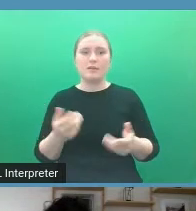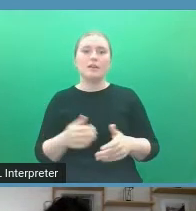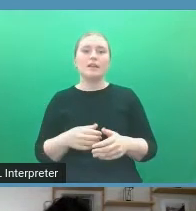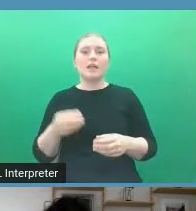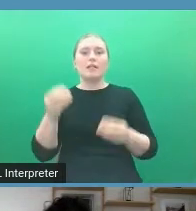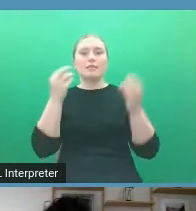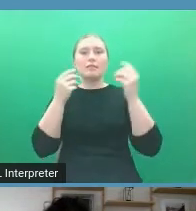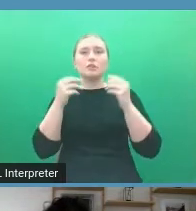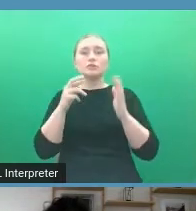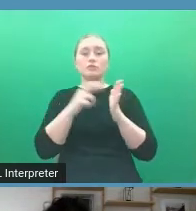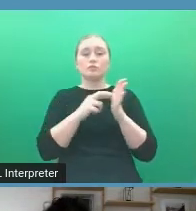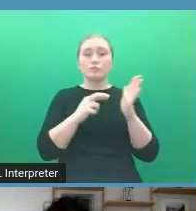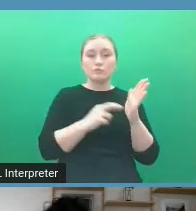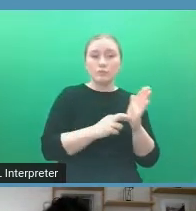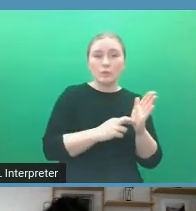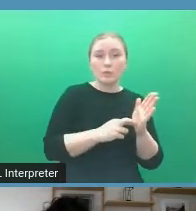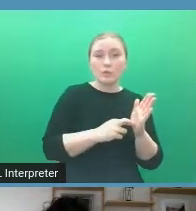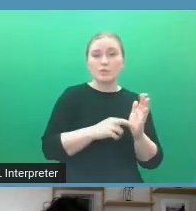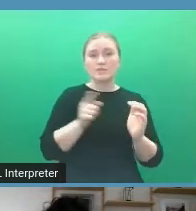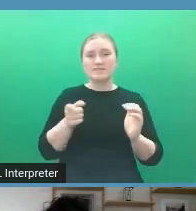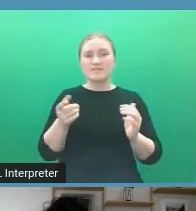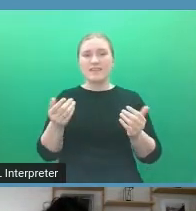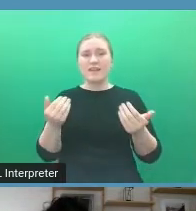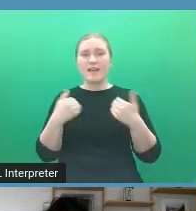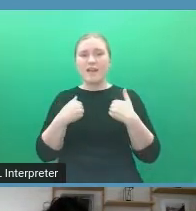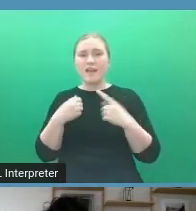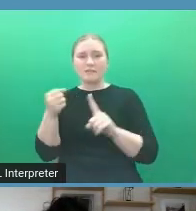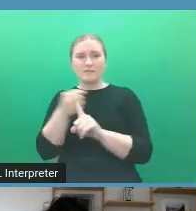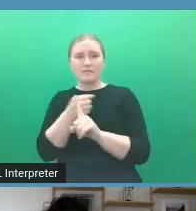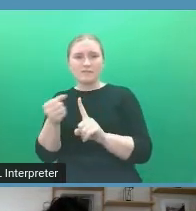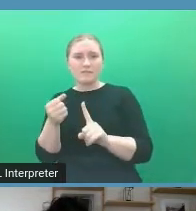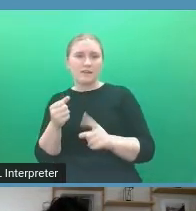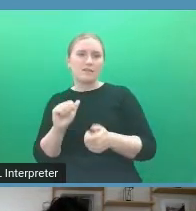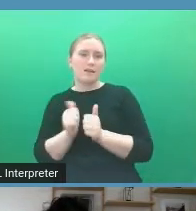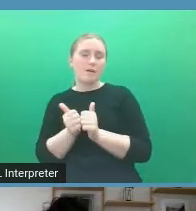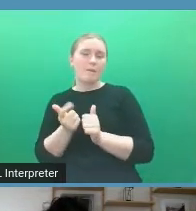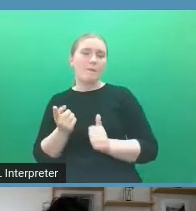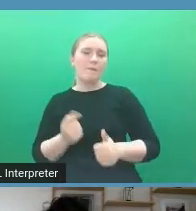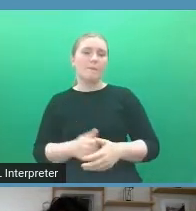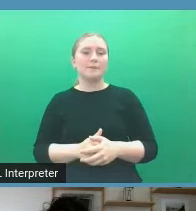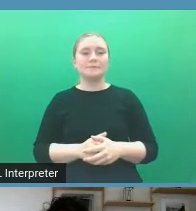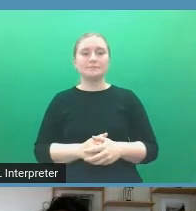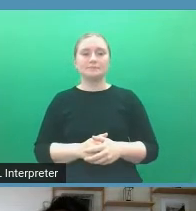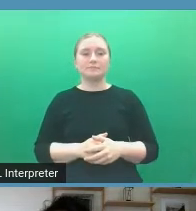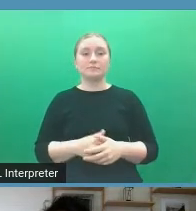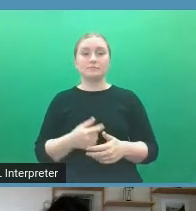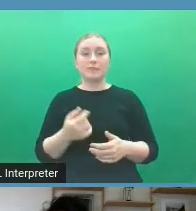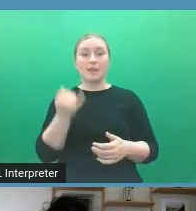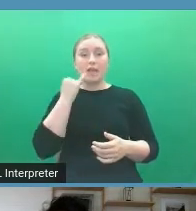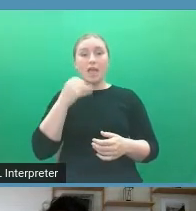that our policies fall within and you know when we end up choosing objects, specimen, archival